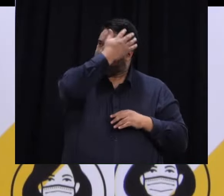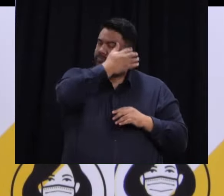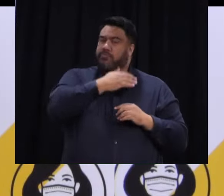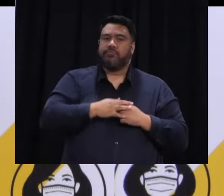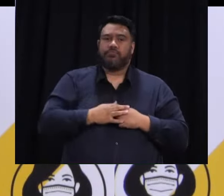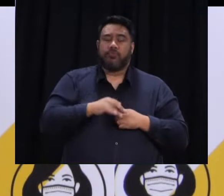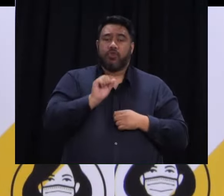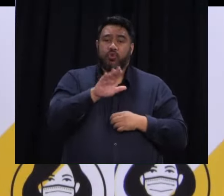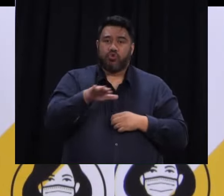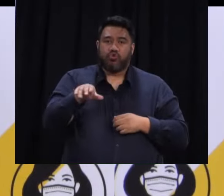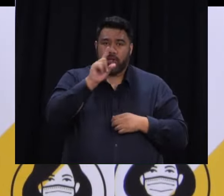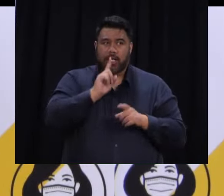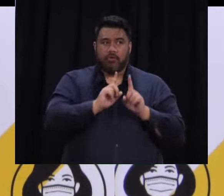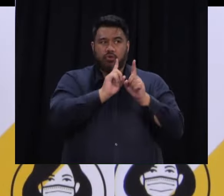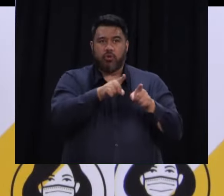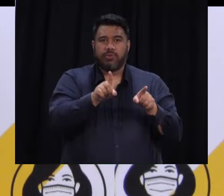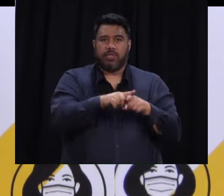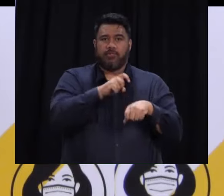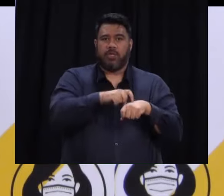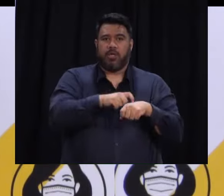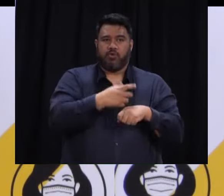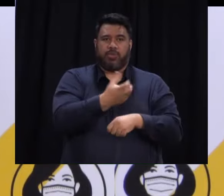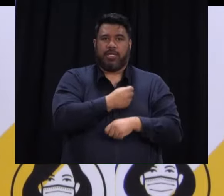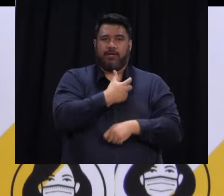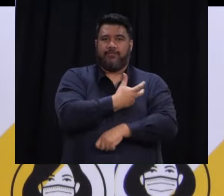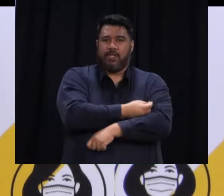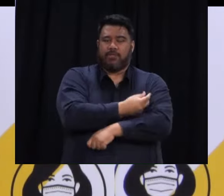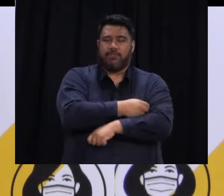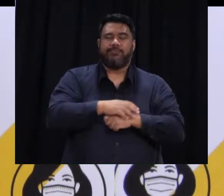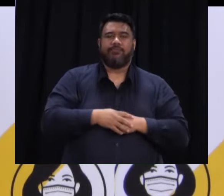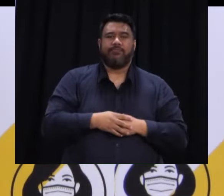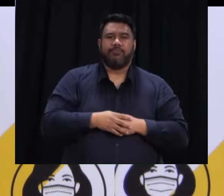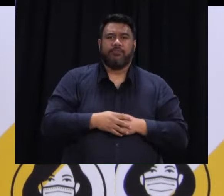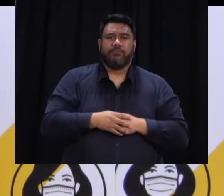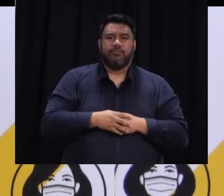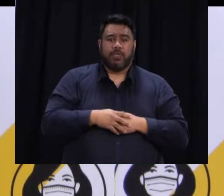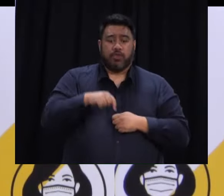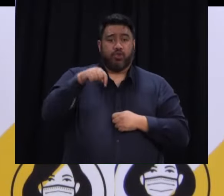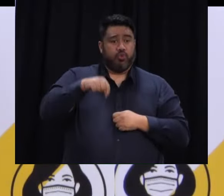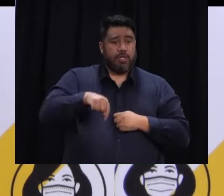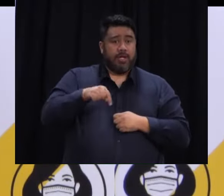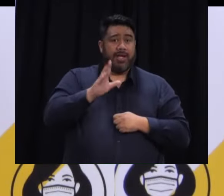is currently Ellage toibl book in children who are still